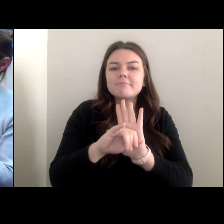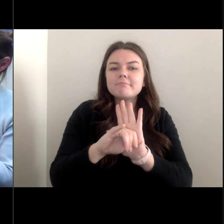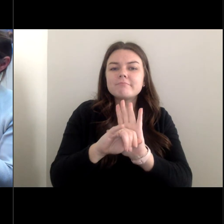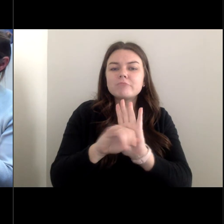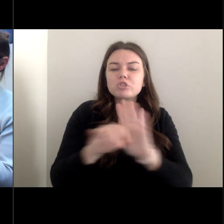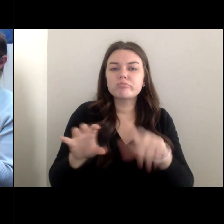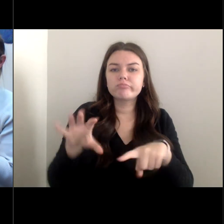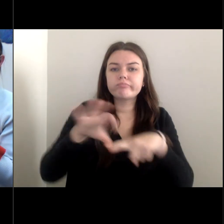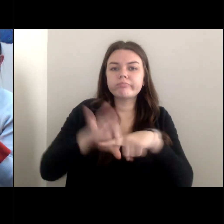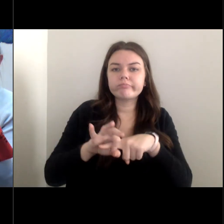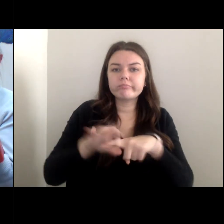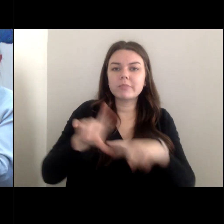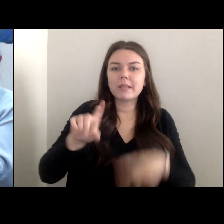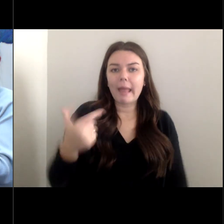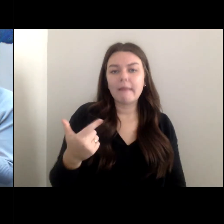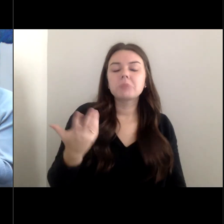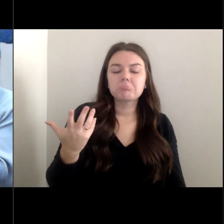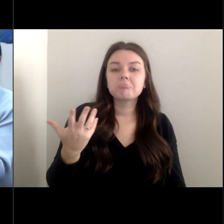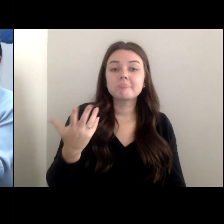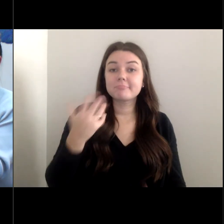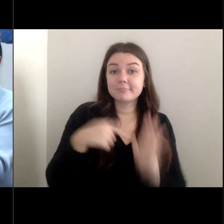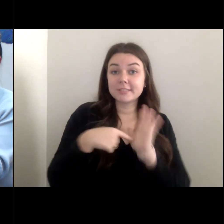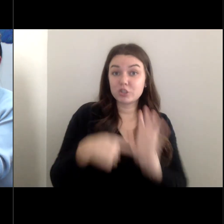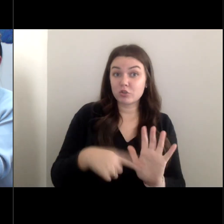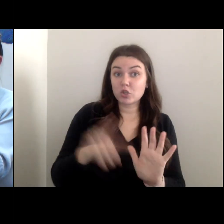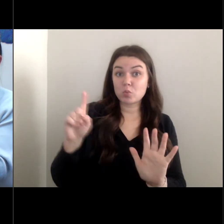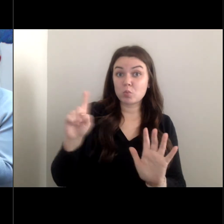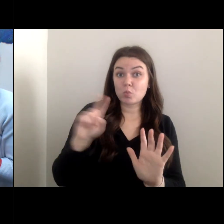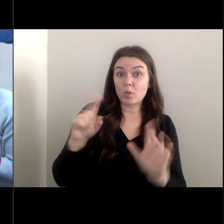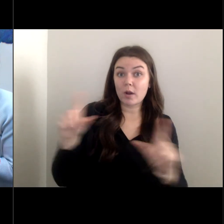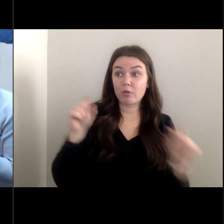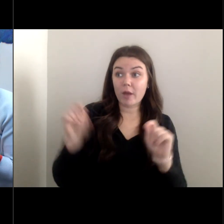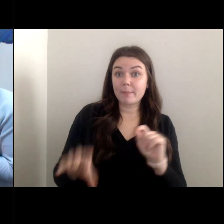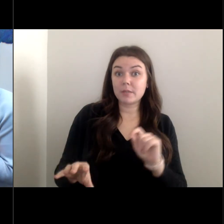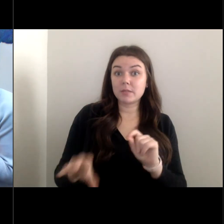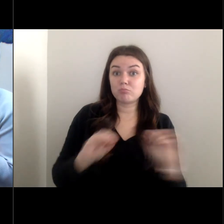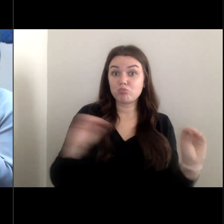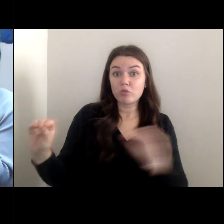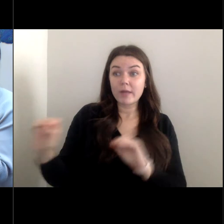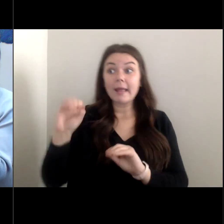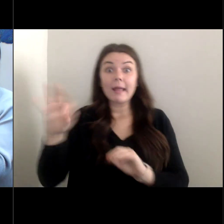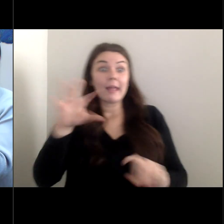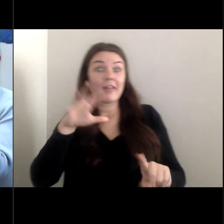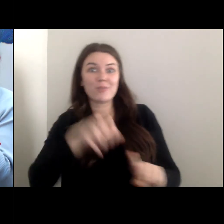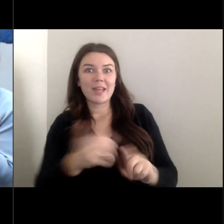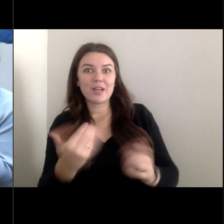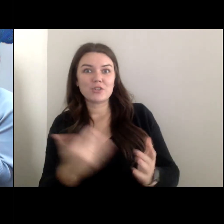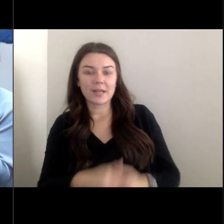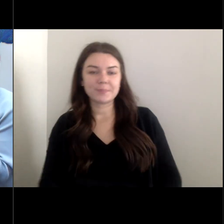And that can tell us where the crab is moving to, if we can catch it again. Now the problem with this type of tagging method is,